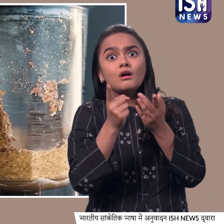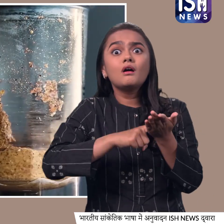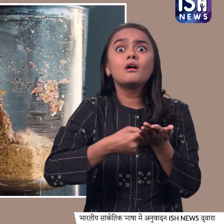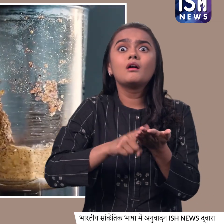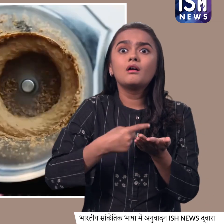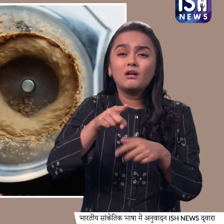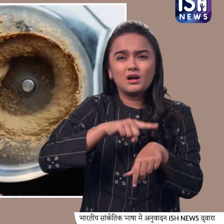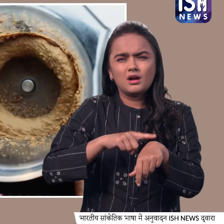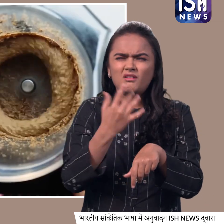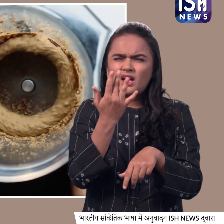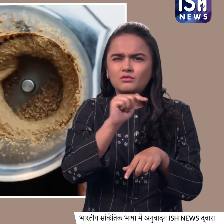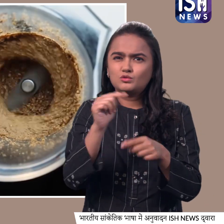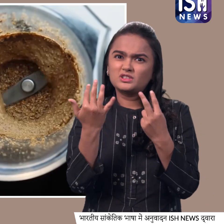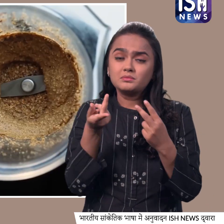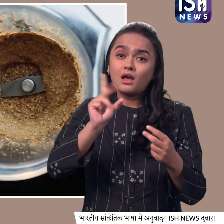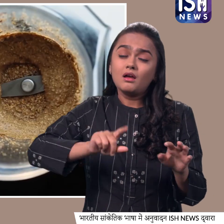Usually it takes about 5 - 7 minutes.